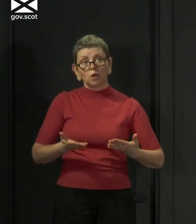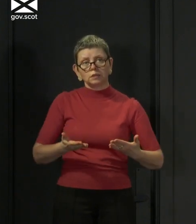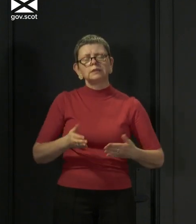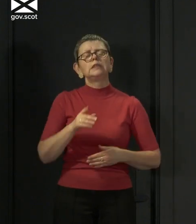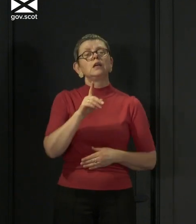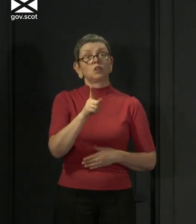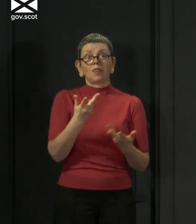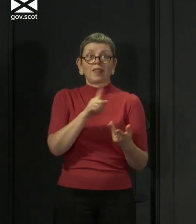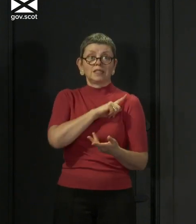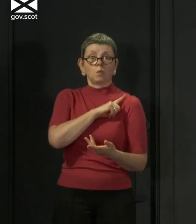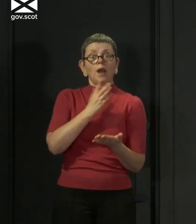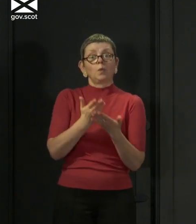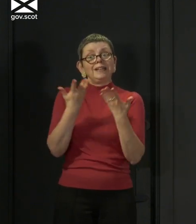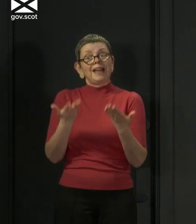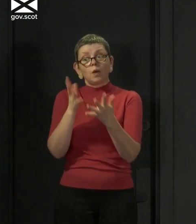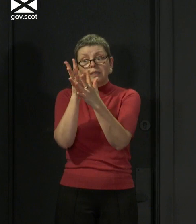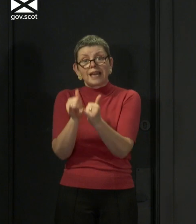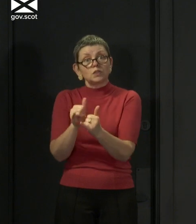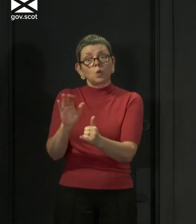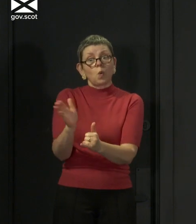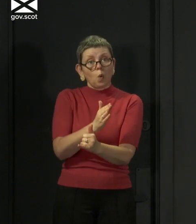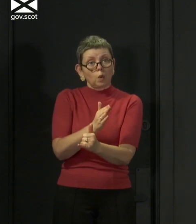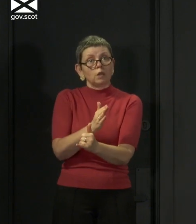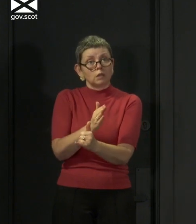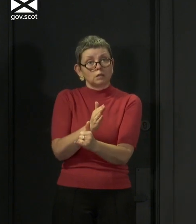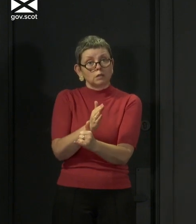are asymptomatic, although we have always taken care to stress the test that is used